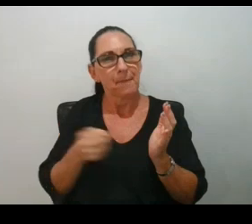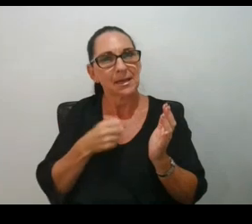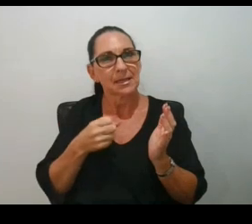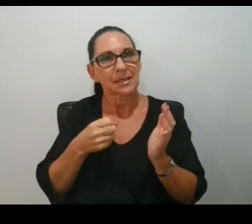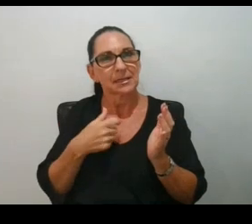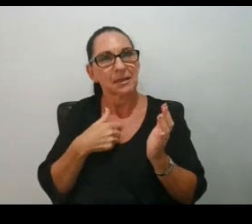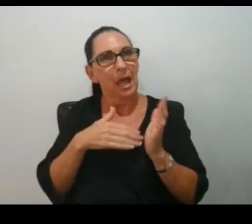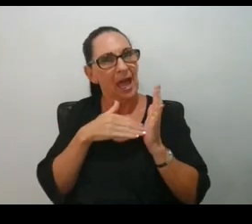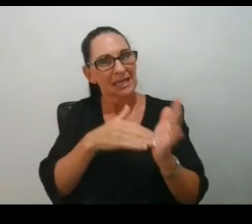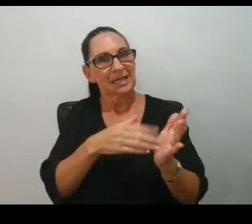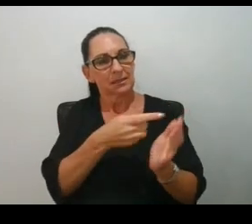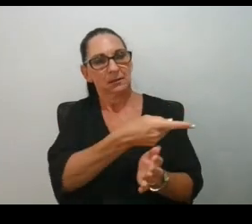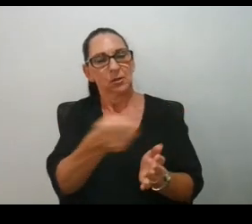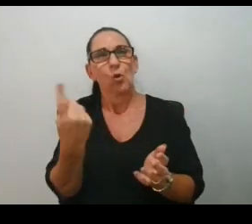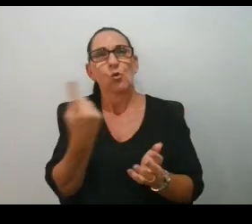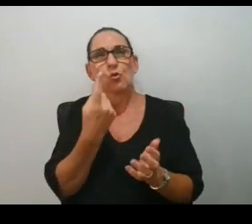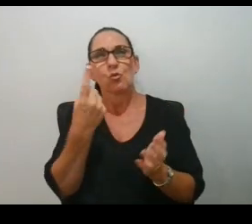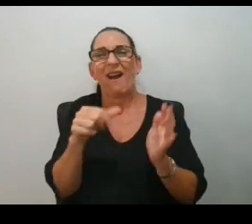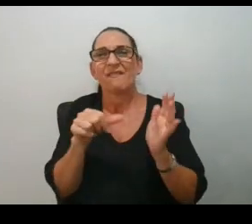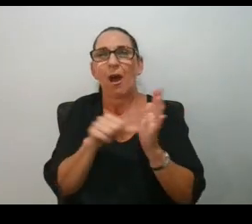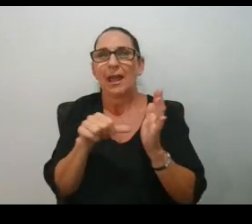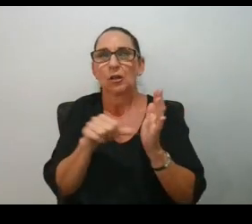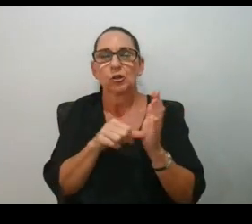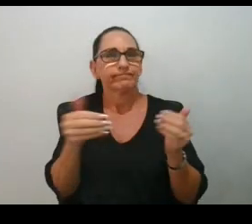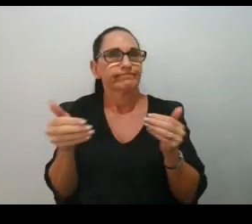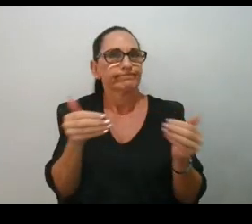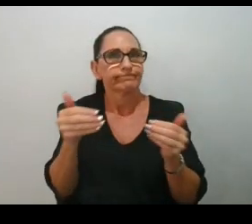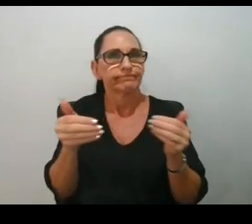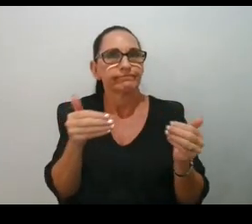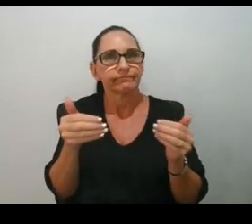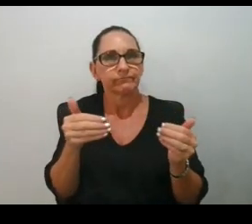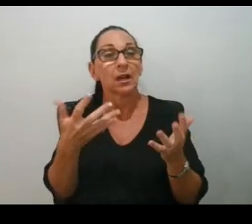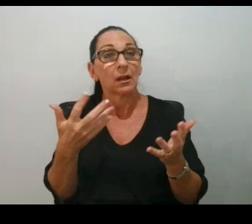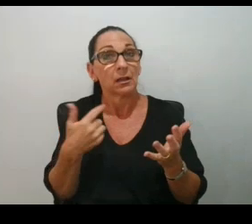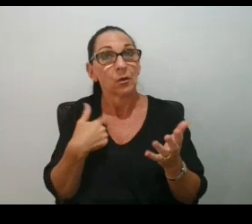people who are financially disadvantaged but we do provide free legal information to everyone and